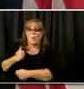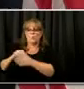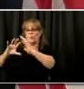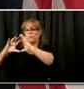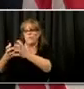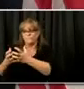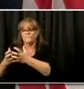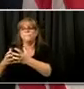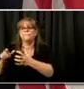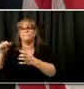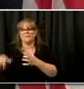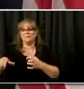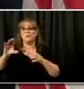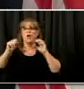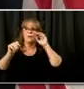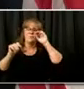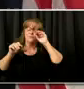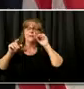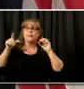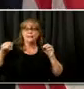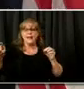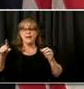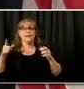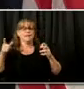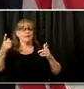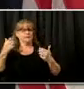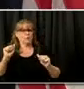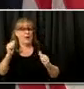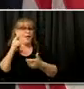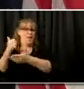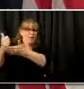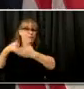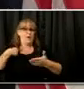trying to find lost kids and make sure that they're meaningfully enrolled in an educational